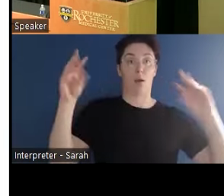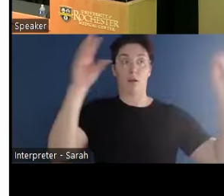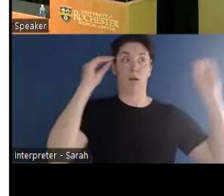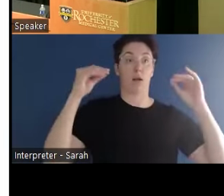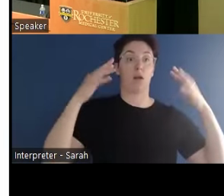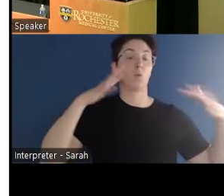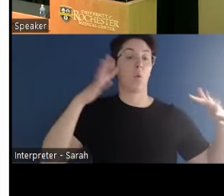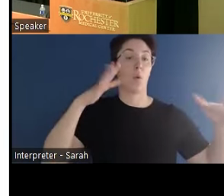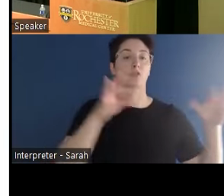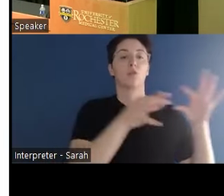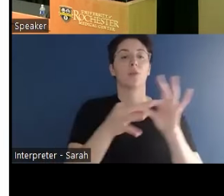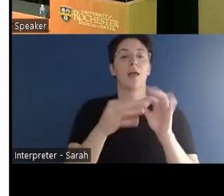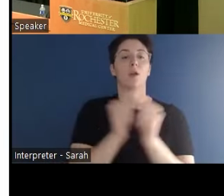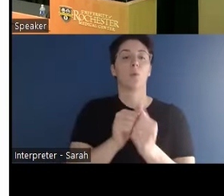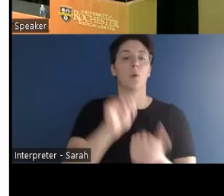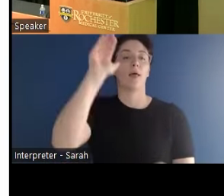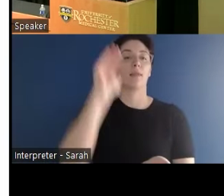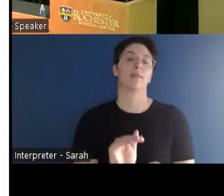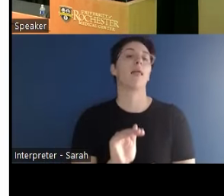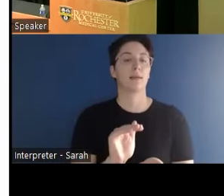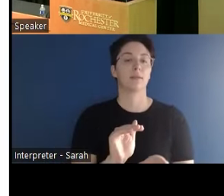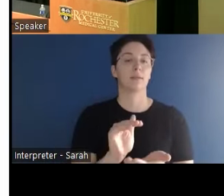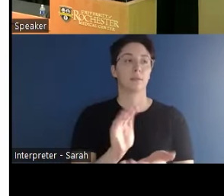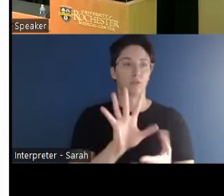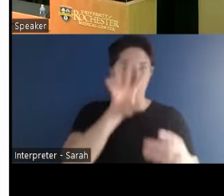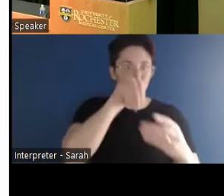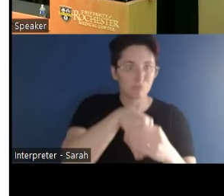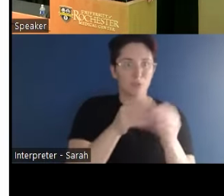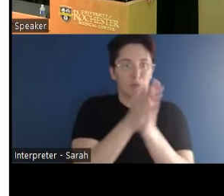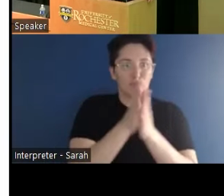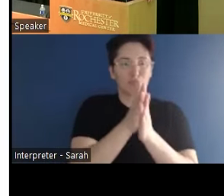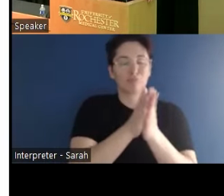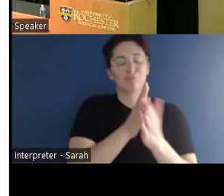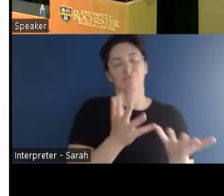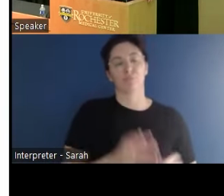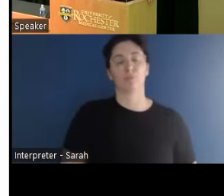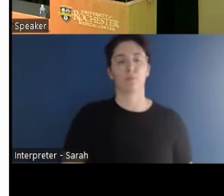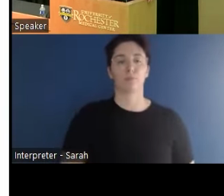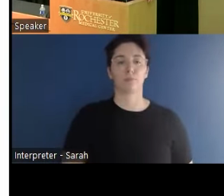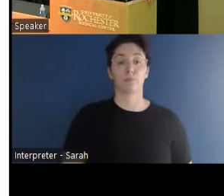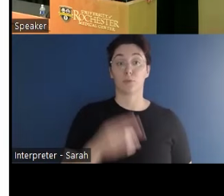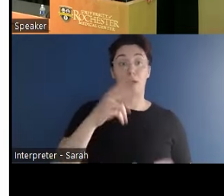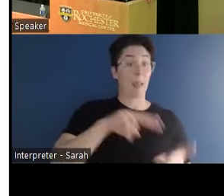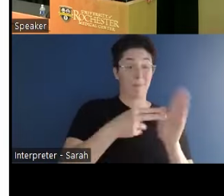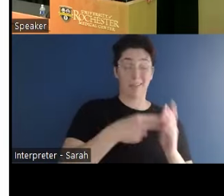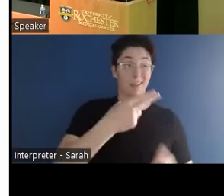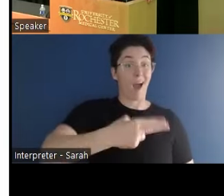with lower levels of social seeking Behavior so higher sort of stress levels during that task